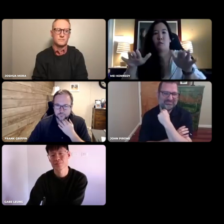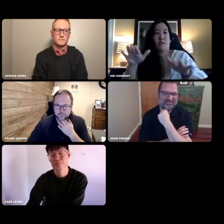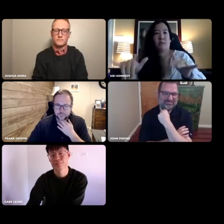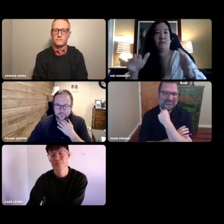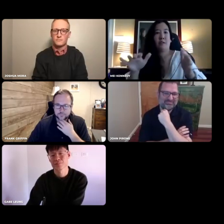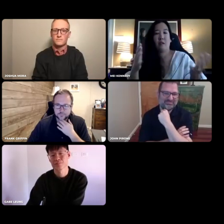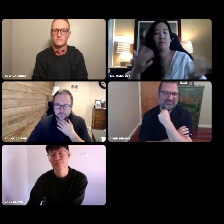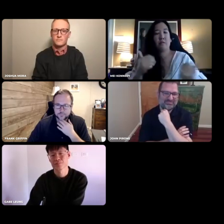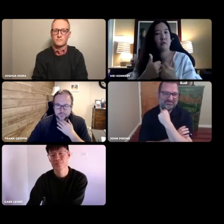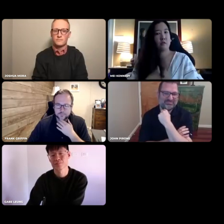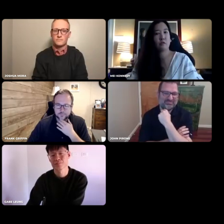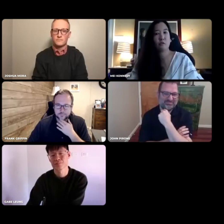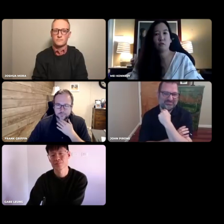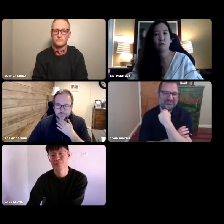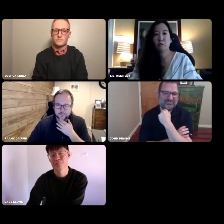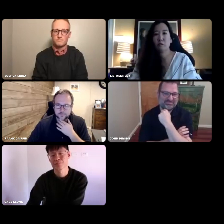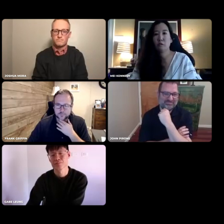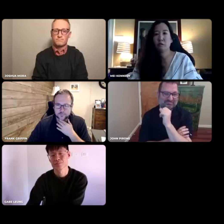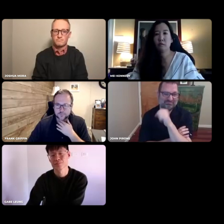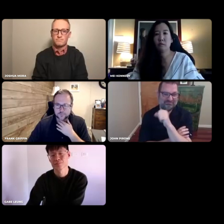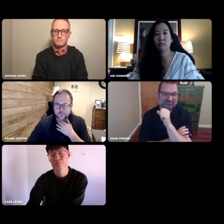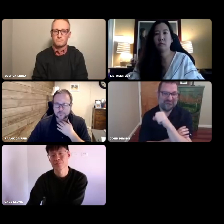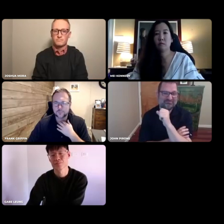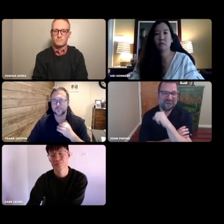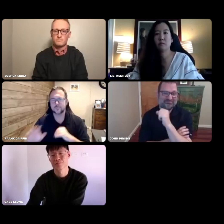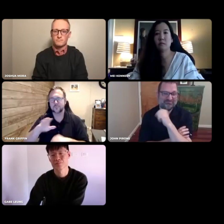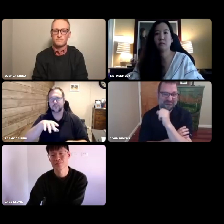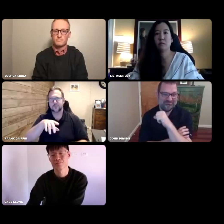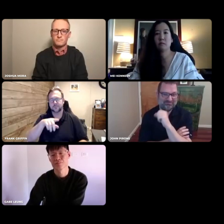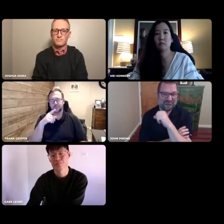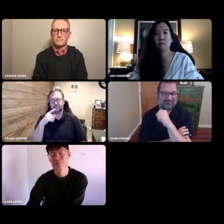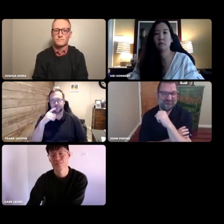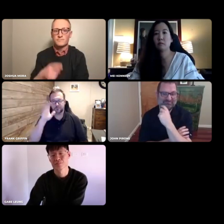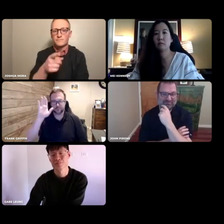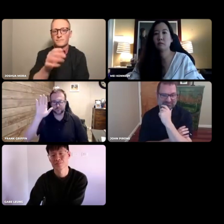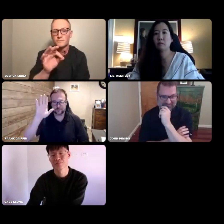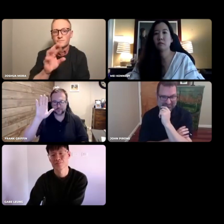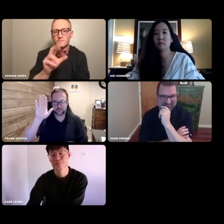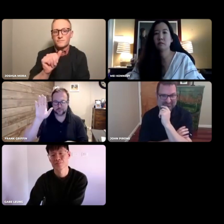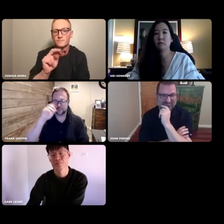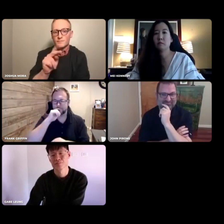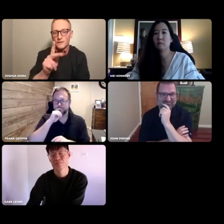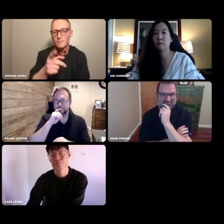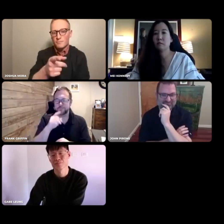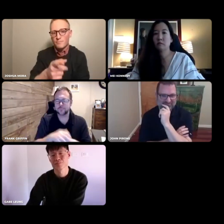We have to learn how to balance all of that. It's a challenge.